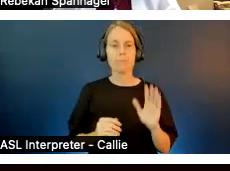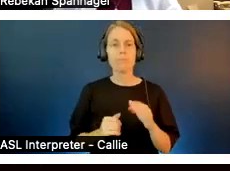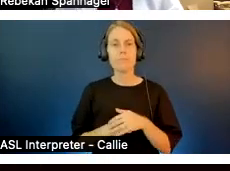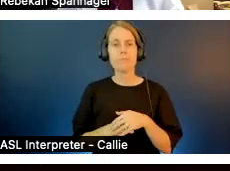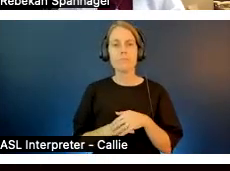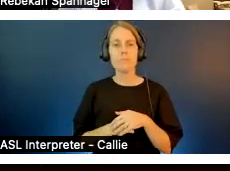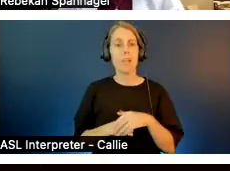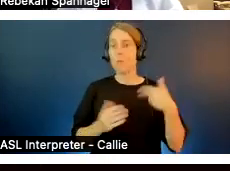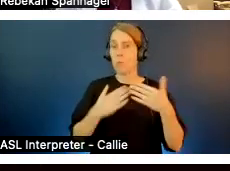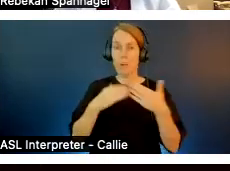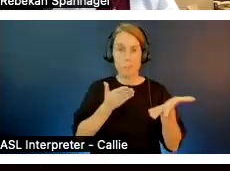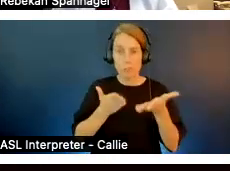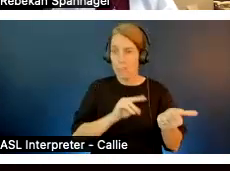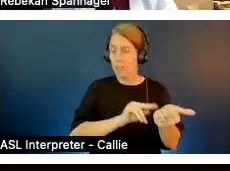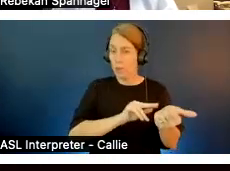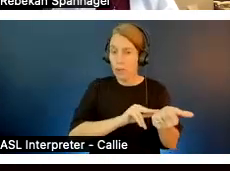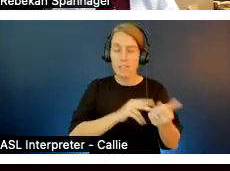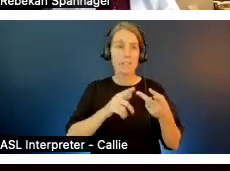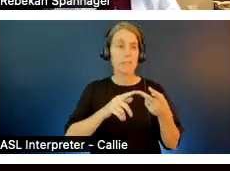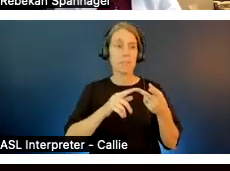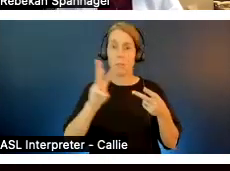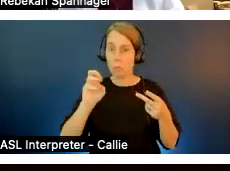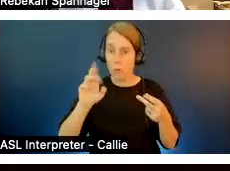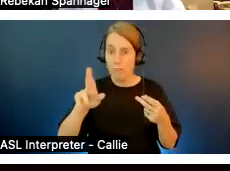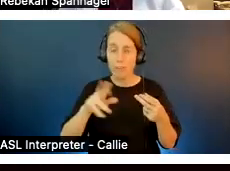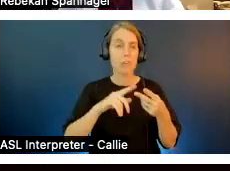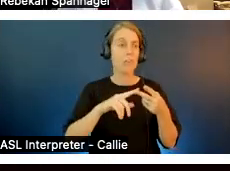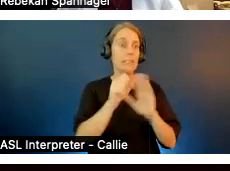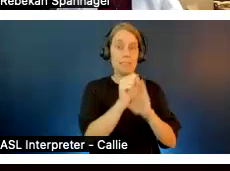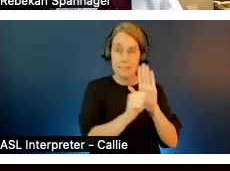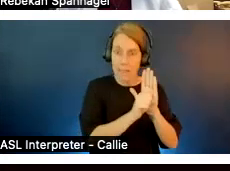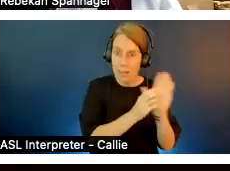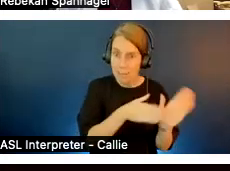that you were receiving through a medicaid the medicaid state plan or a medicaid waiver service